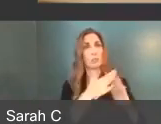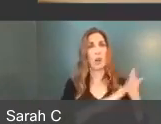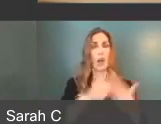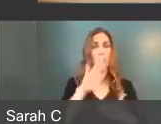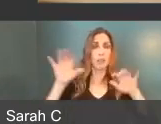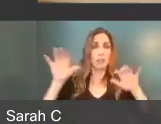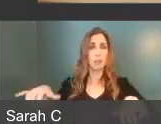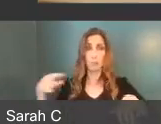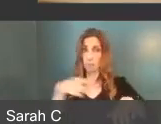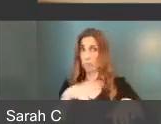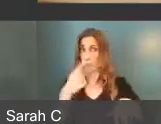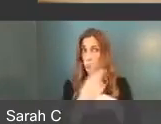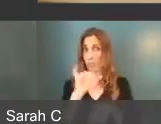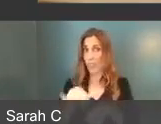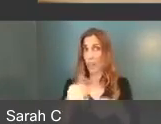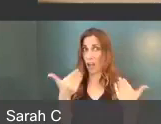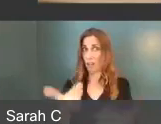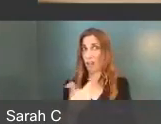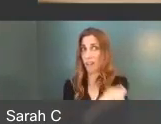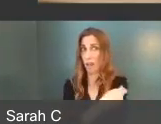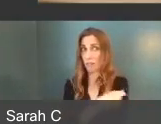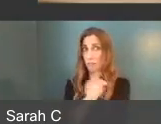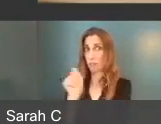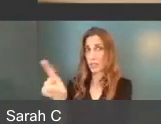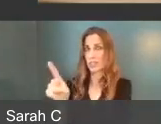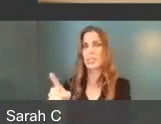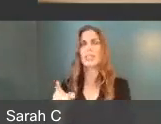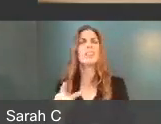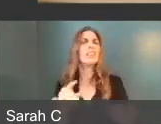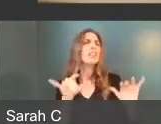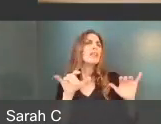[Commissioner Arkoosh] It could be potentially, down the road.